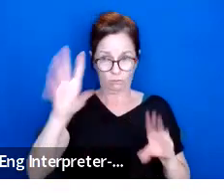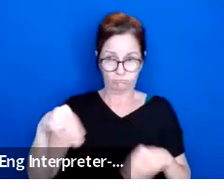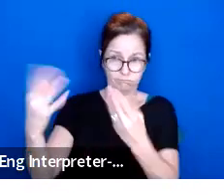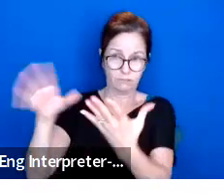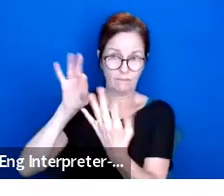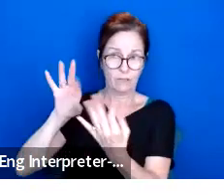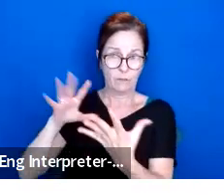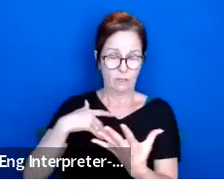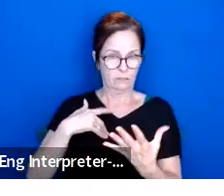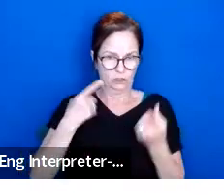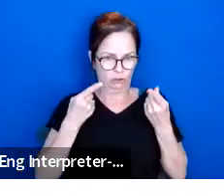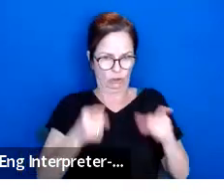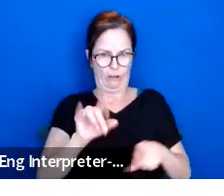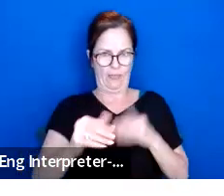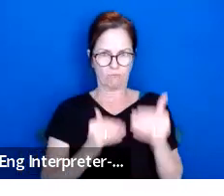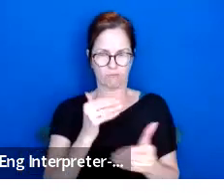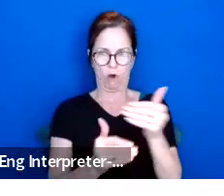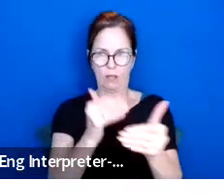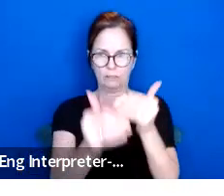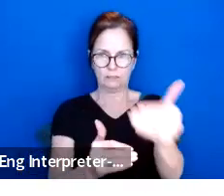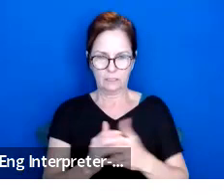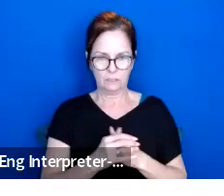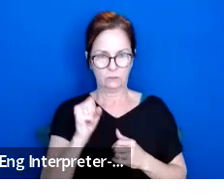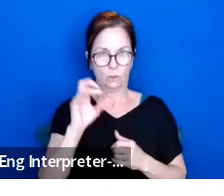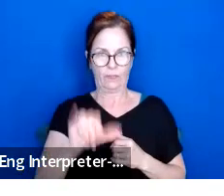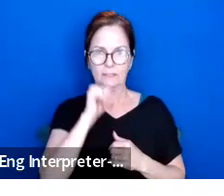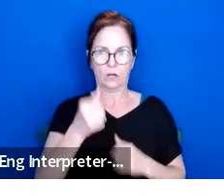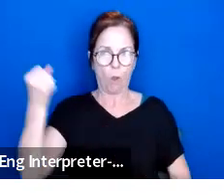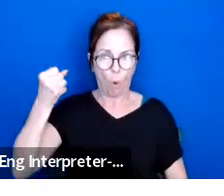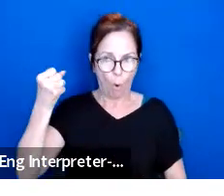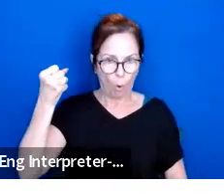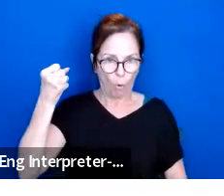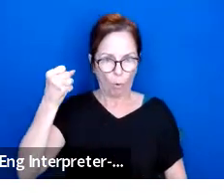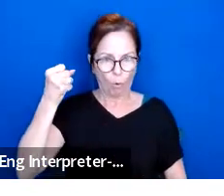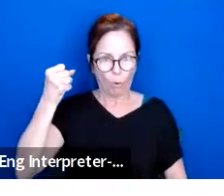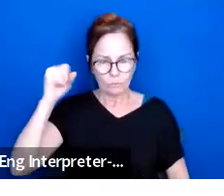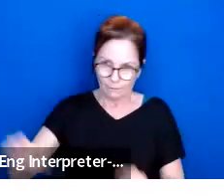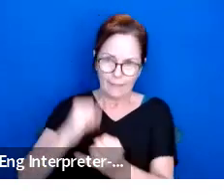Sometime in the process so it doesn't kind of explode at the end. Of the end of semester meeting.